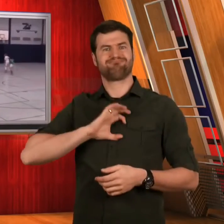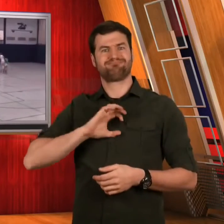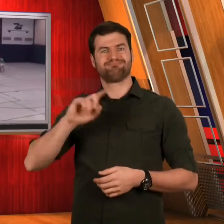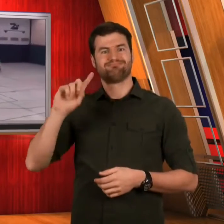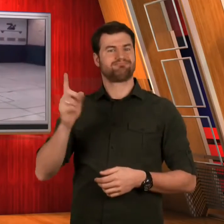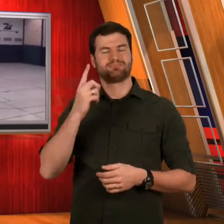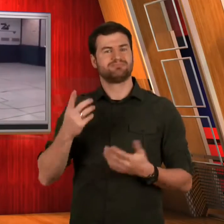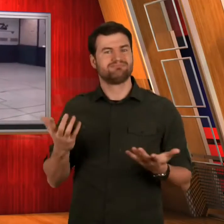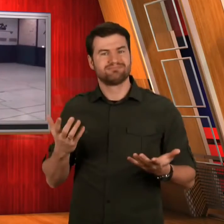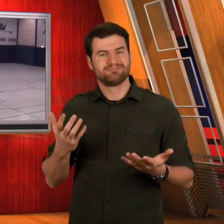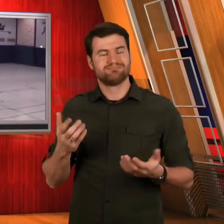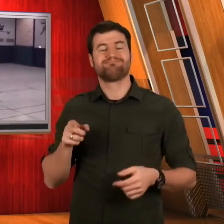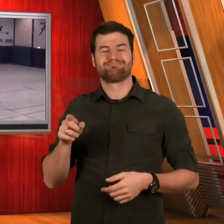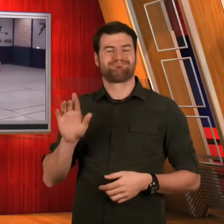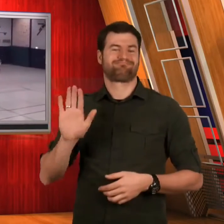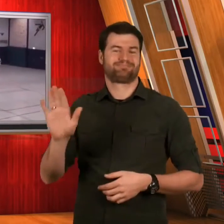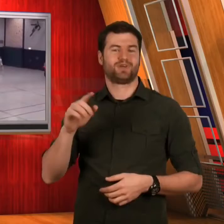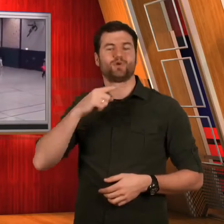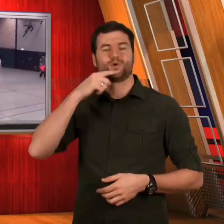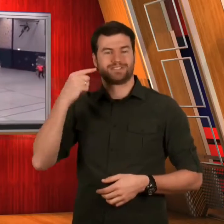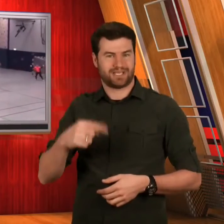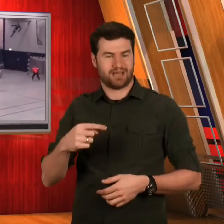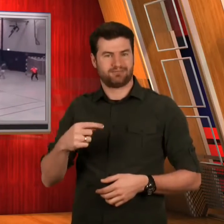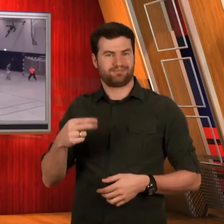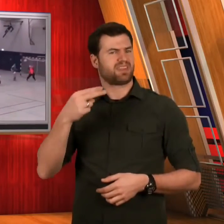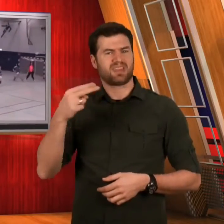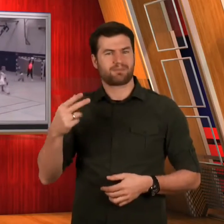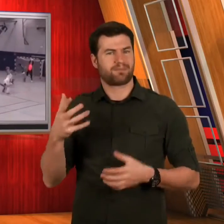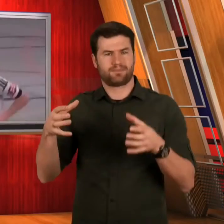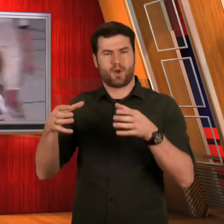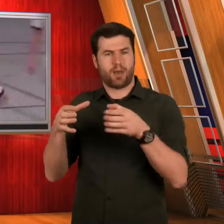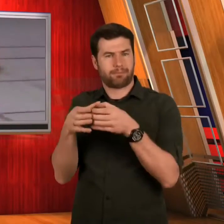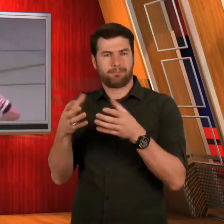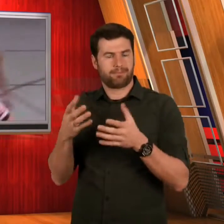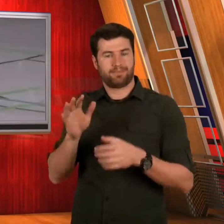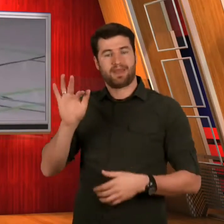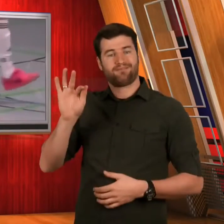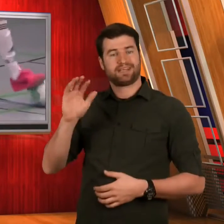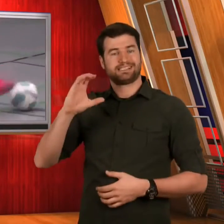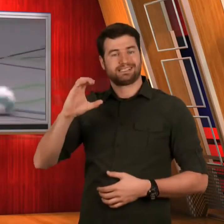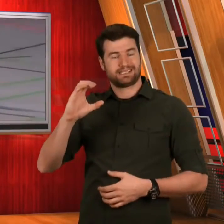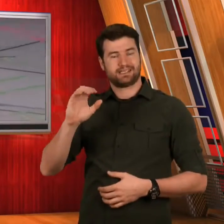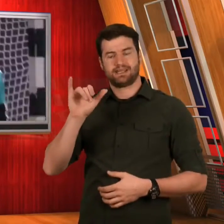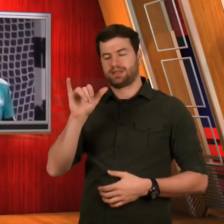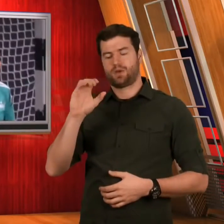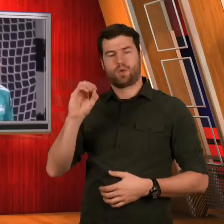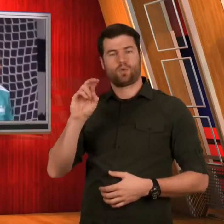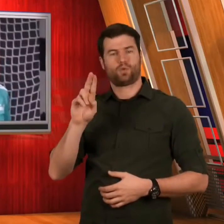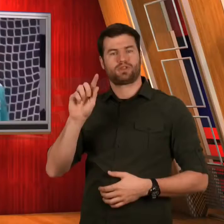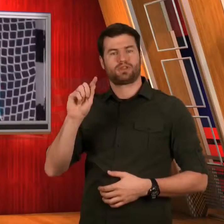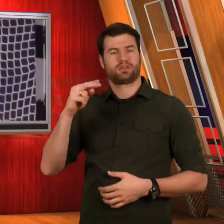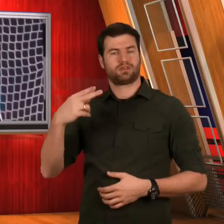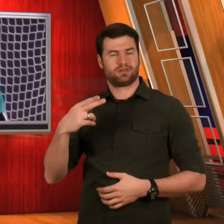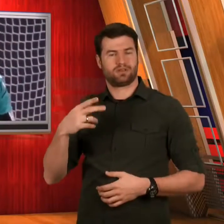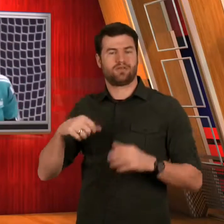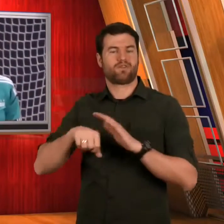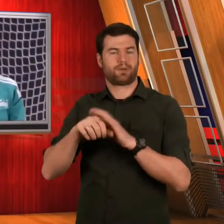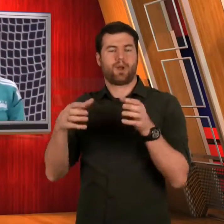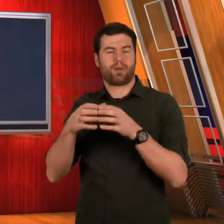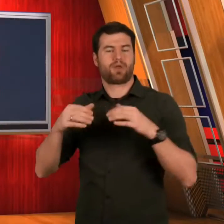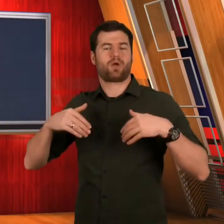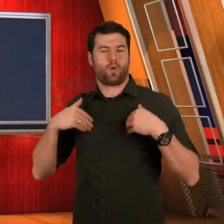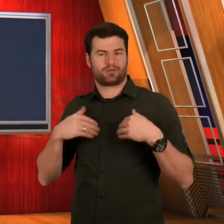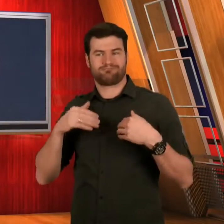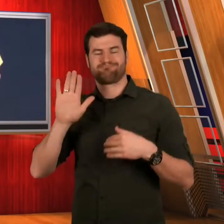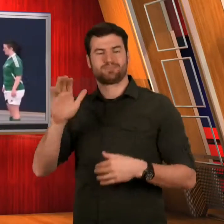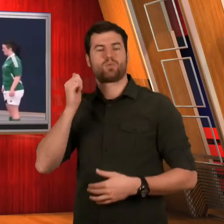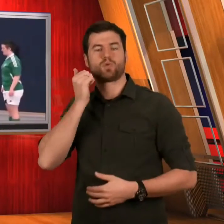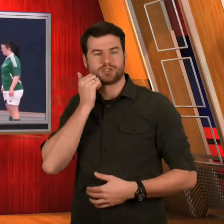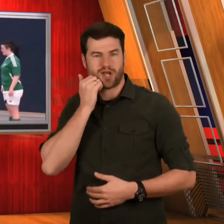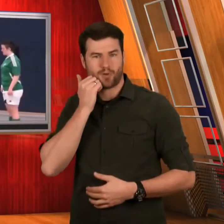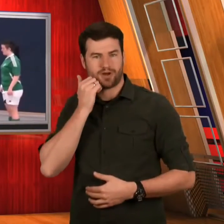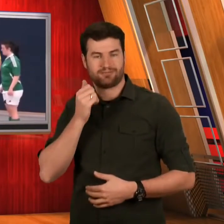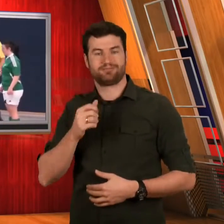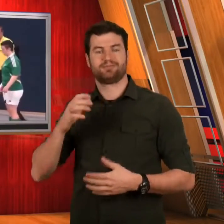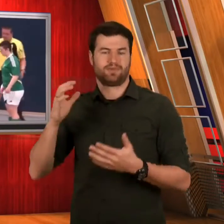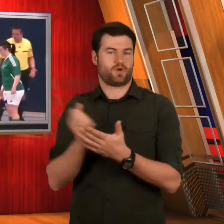The team from Russia, FC YOUTH of MOSCOW,